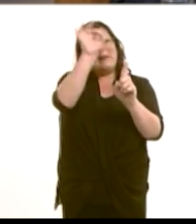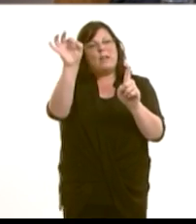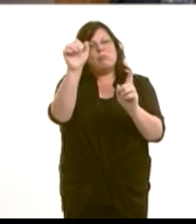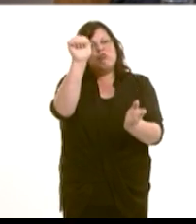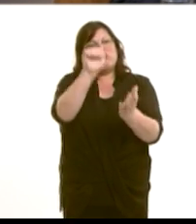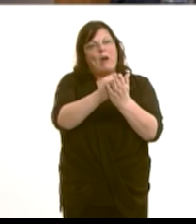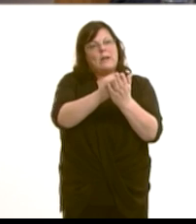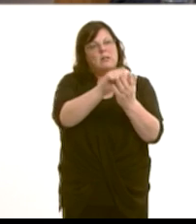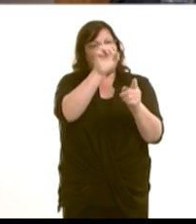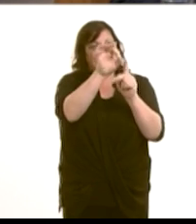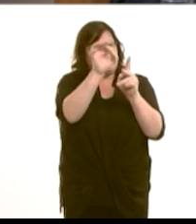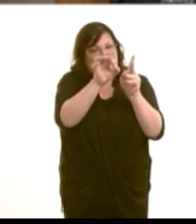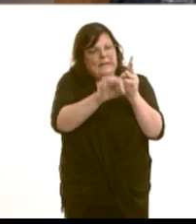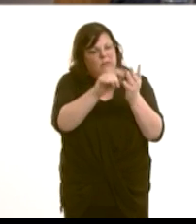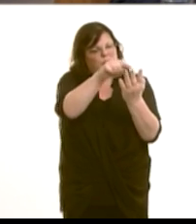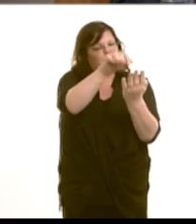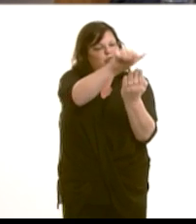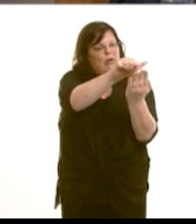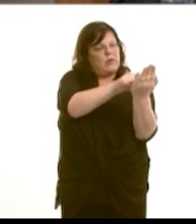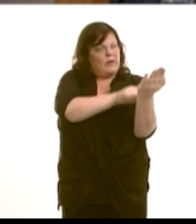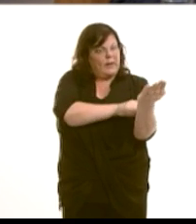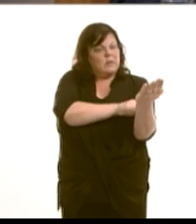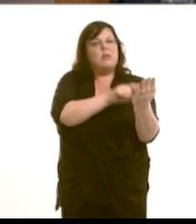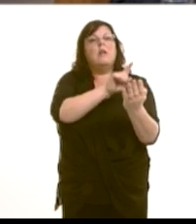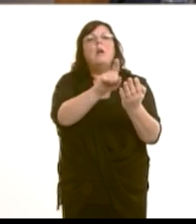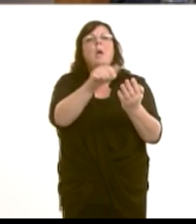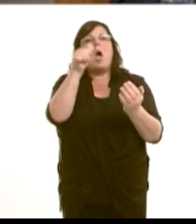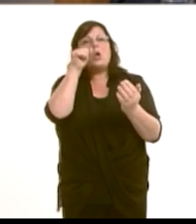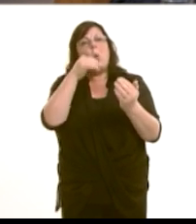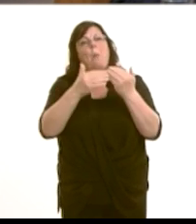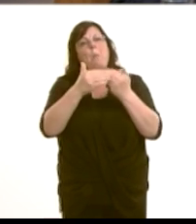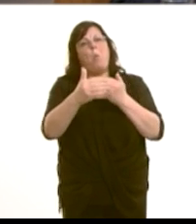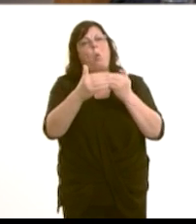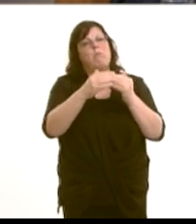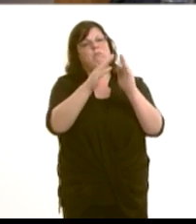But I know that the health board understands the situation and understand that they need to secure more space for the surgery ultimately.